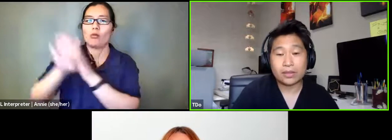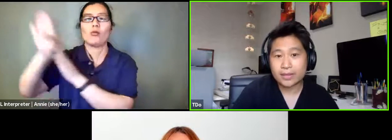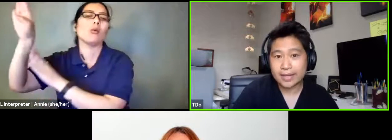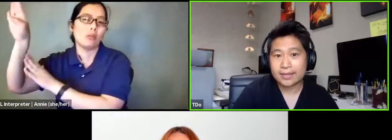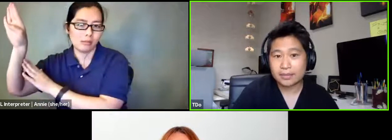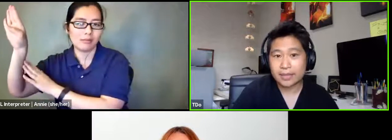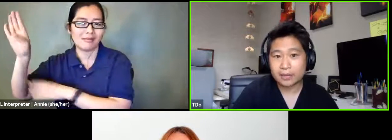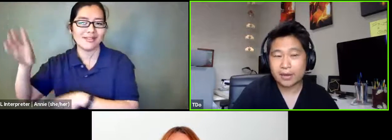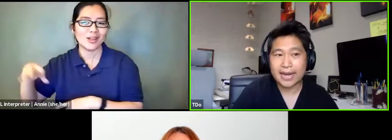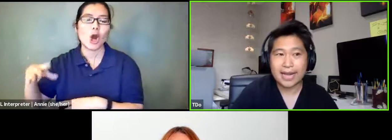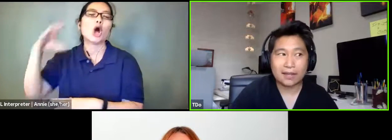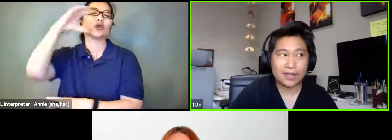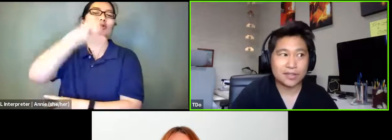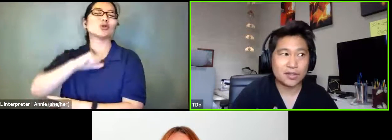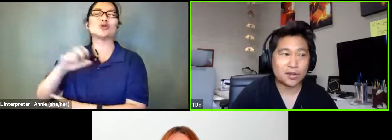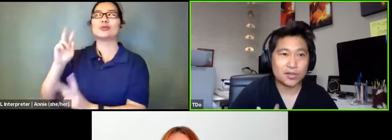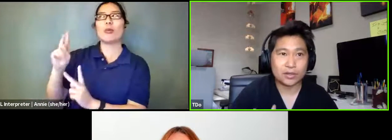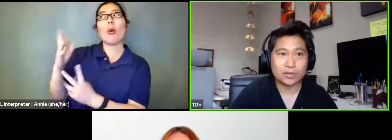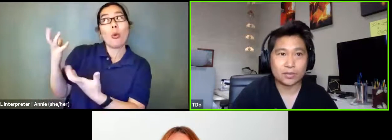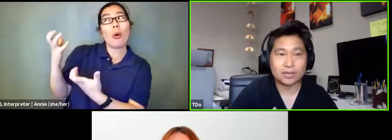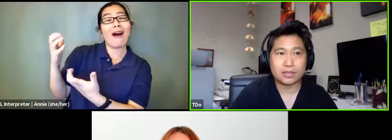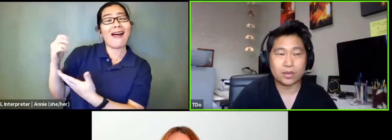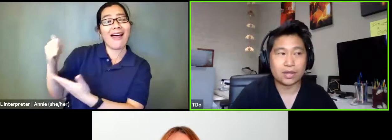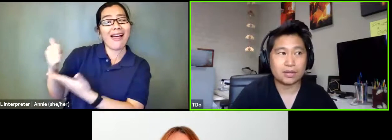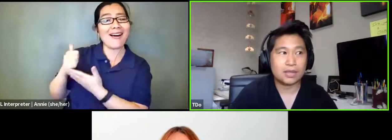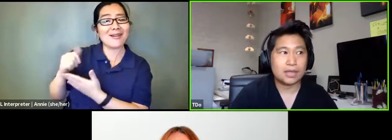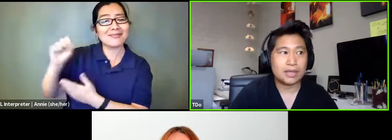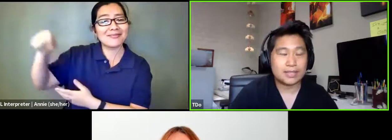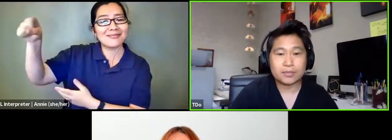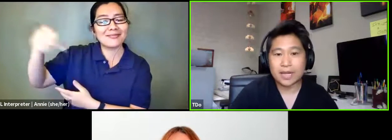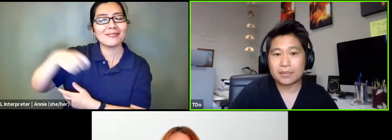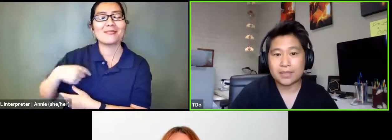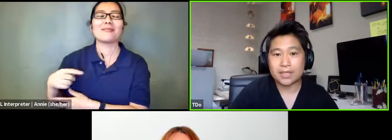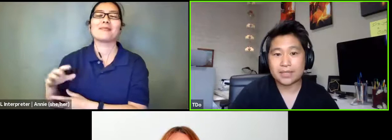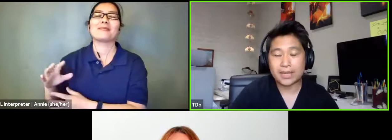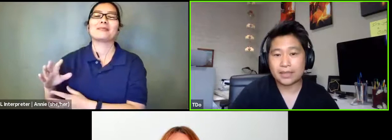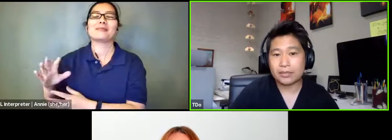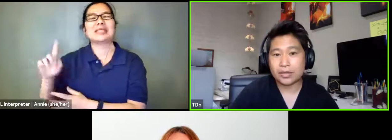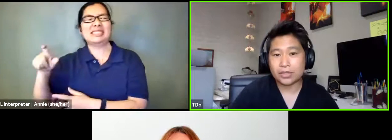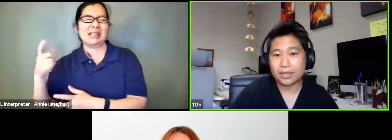know it takes labor and I have internal struggles with this, sometimes it does take emotional